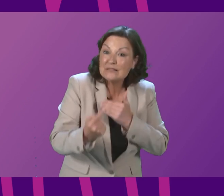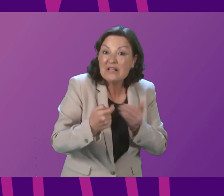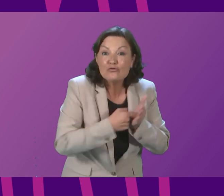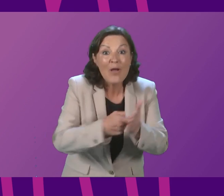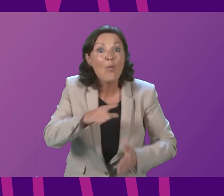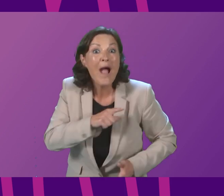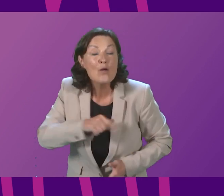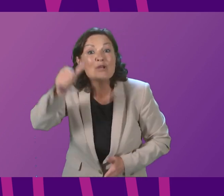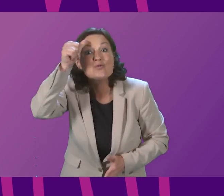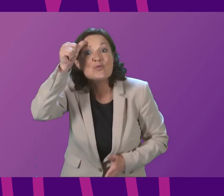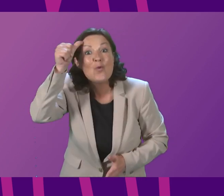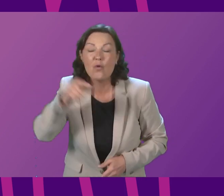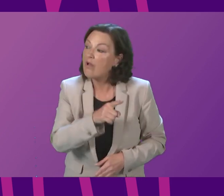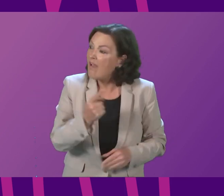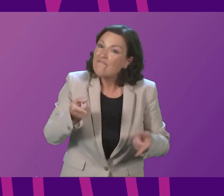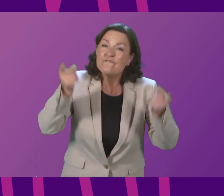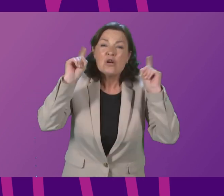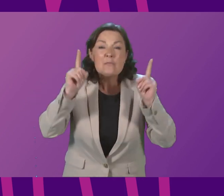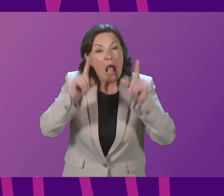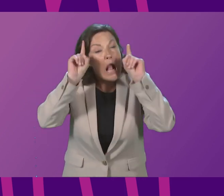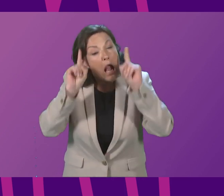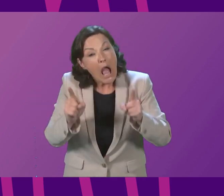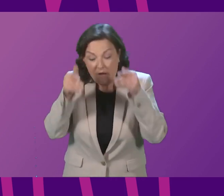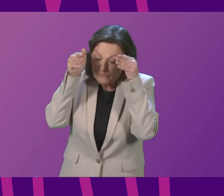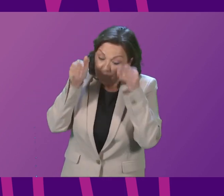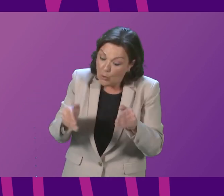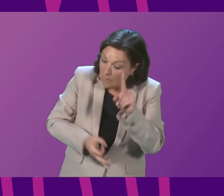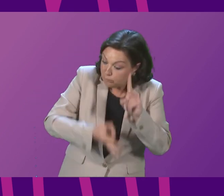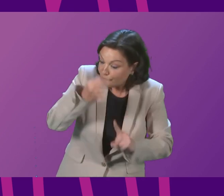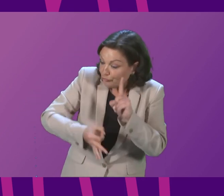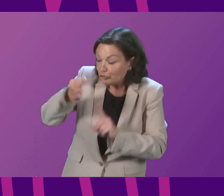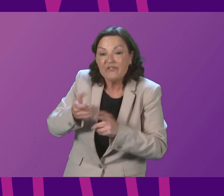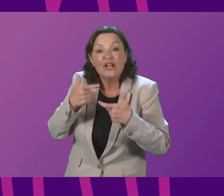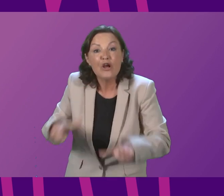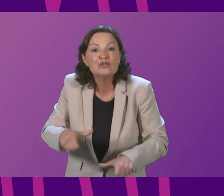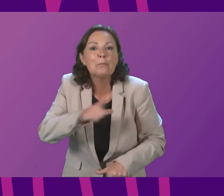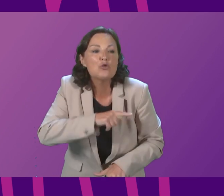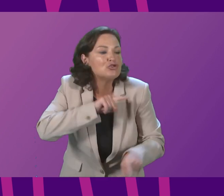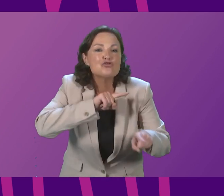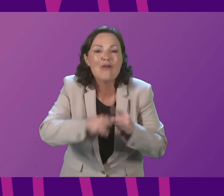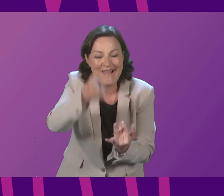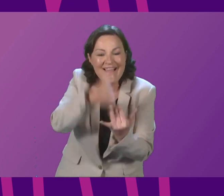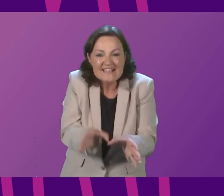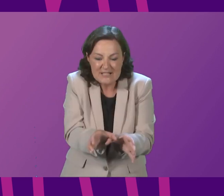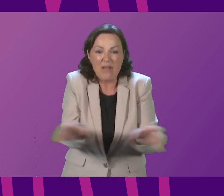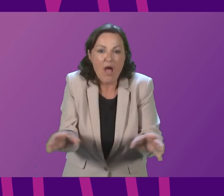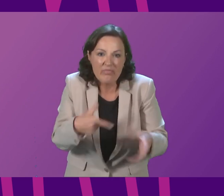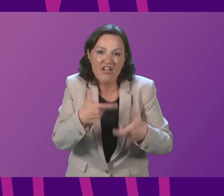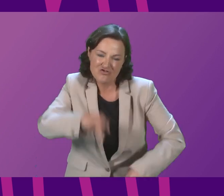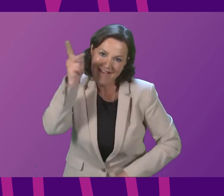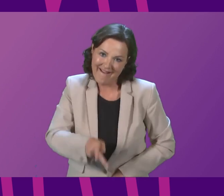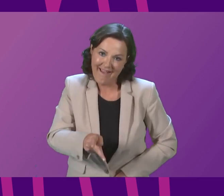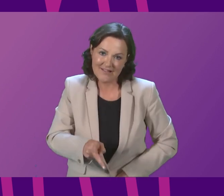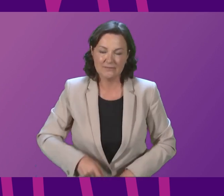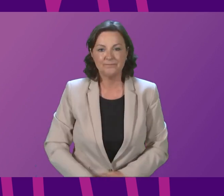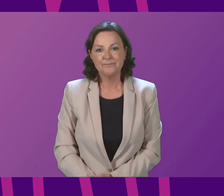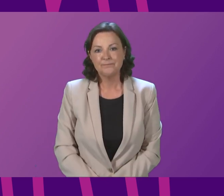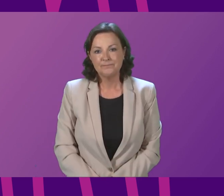Minister cannot focus on improving our country when she is trying to divide it all over again.